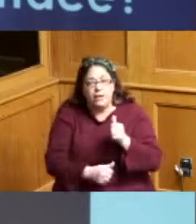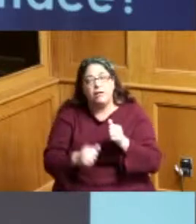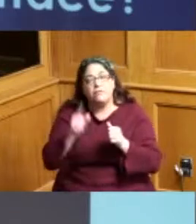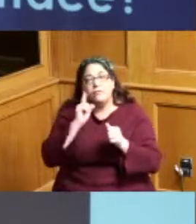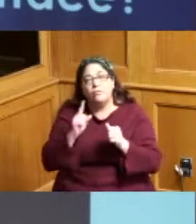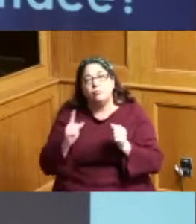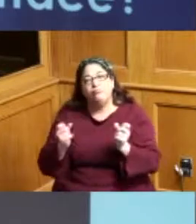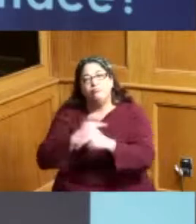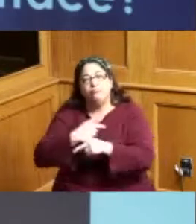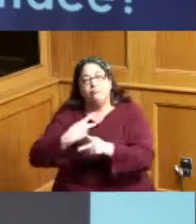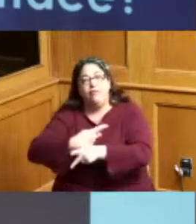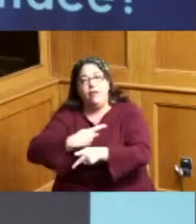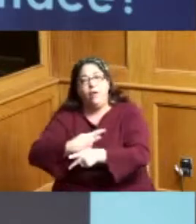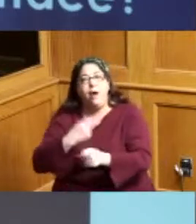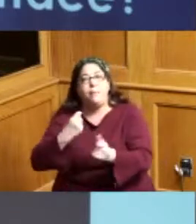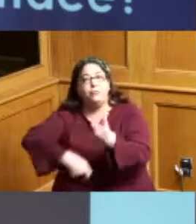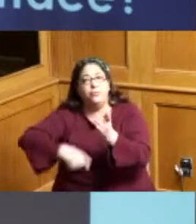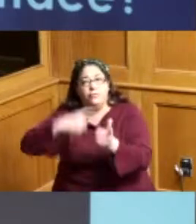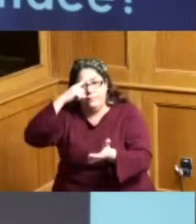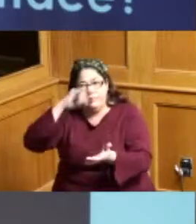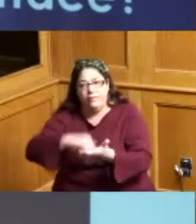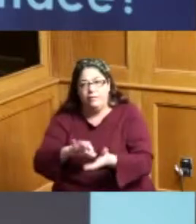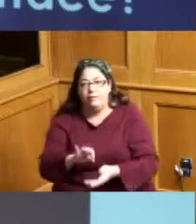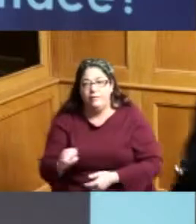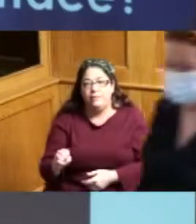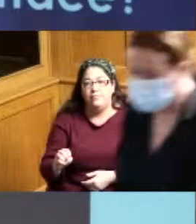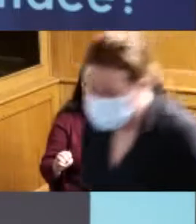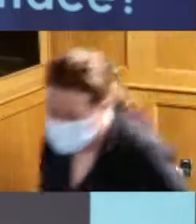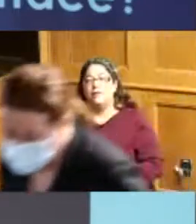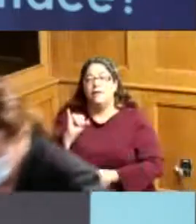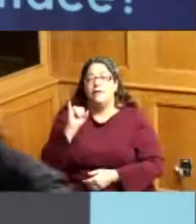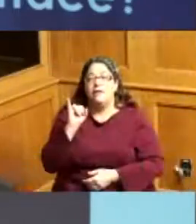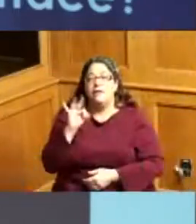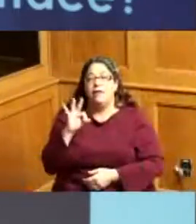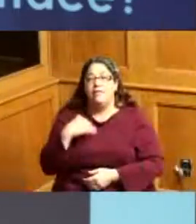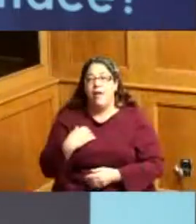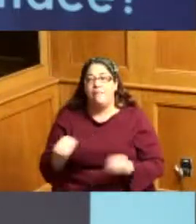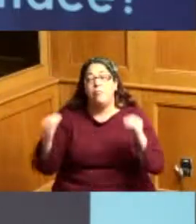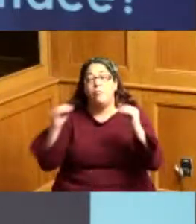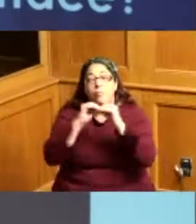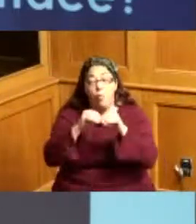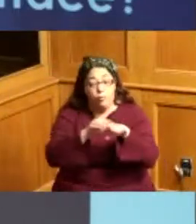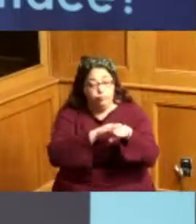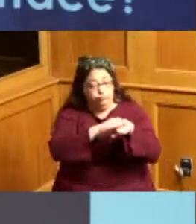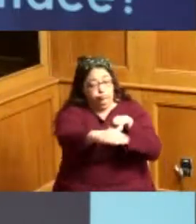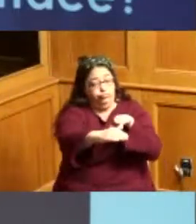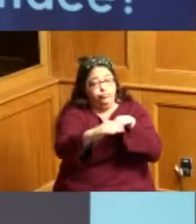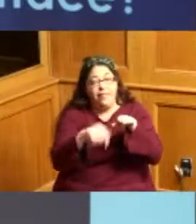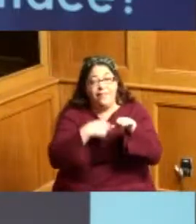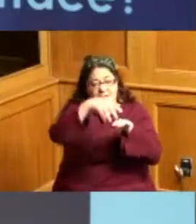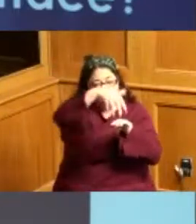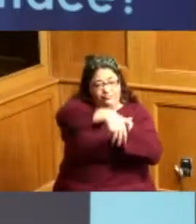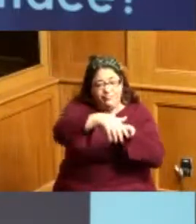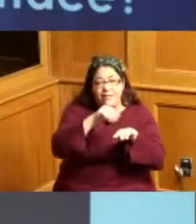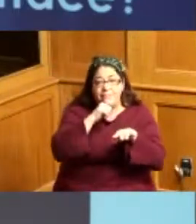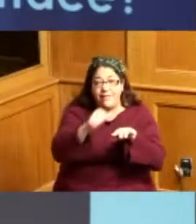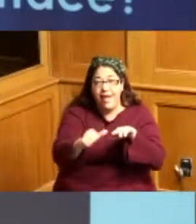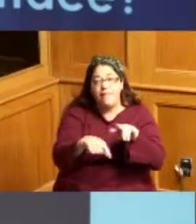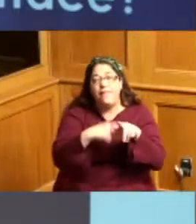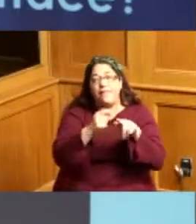so if a parcel has more impervious surface there's more runoff being contributed to the MSD system